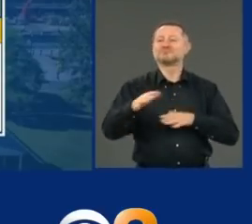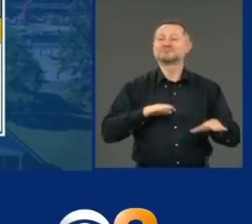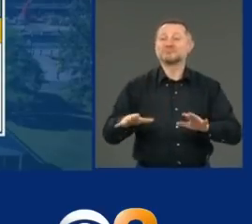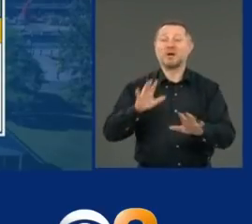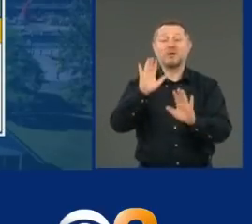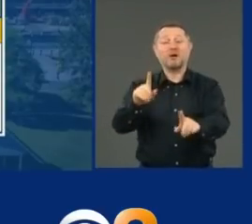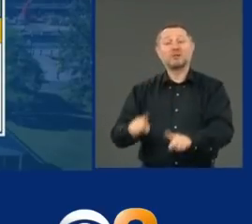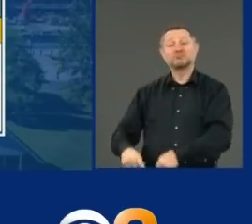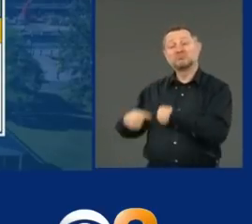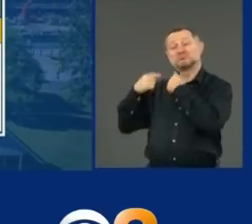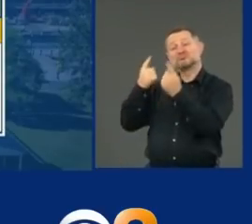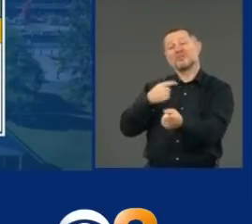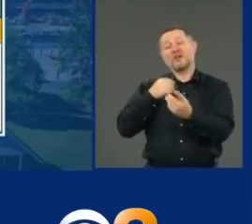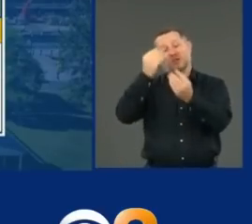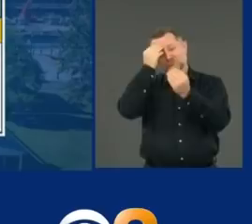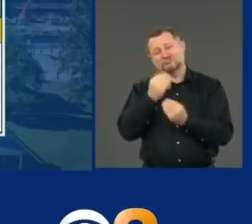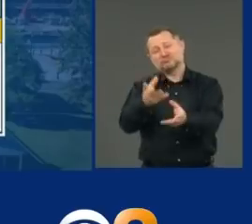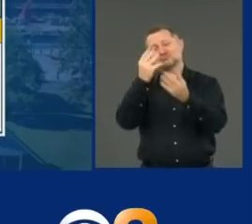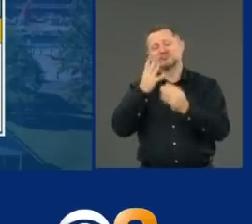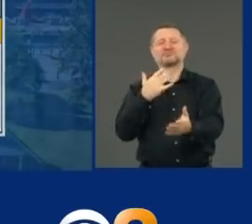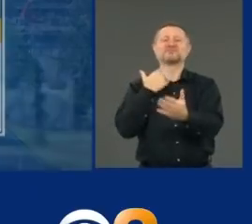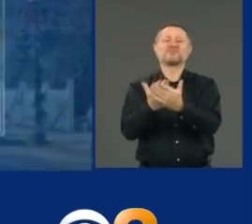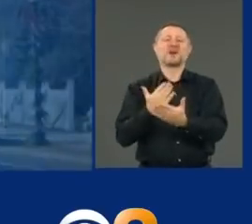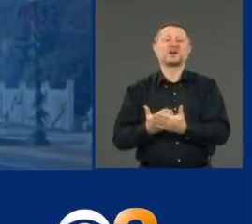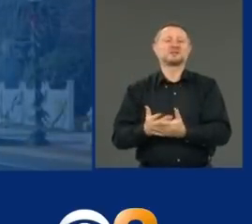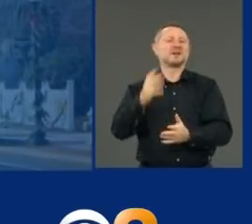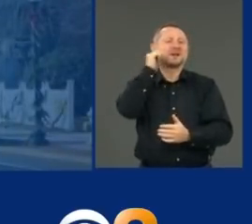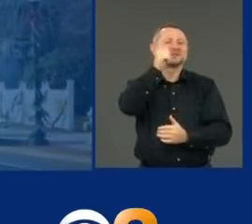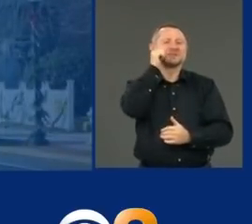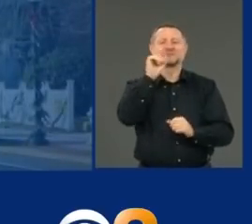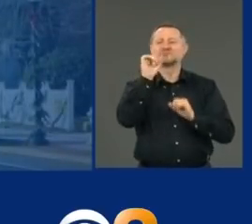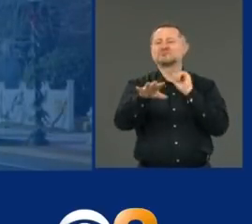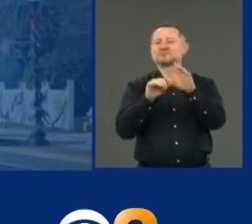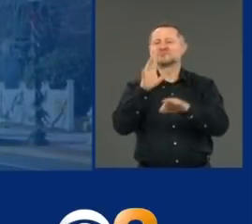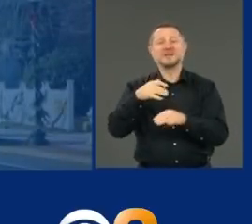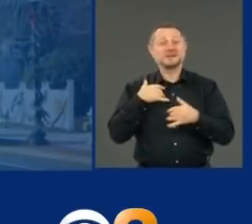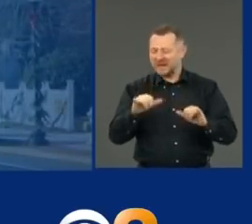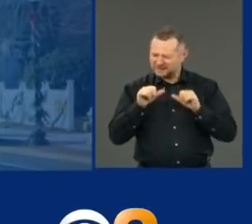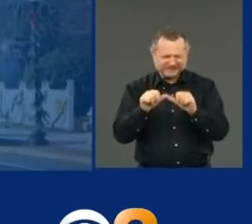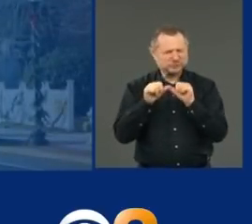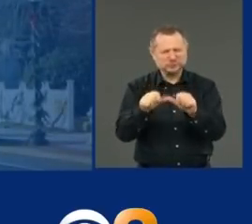IS GOING ON BECAUSE IT IS THEIR ACTIONS THAT DETERMINE OUR FUTURE. SO, INFORMING THE PEOPLE OF THE